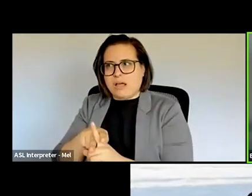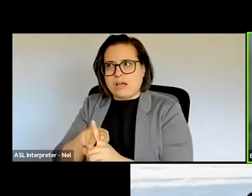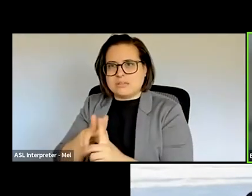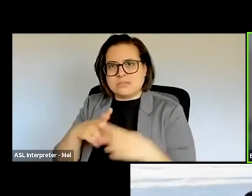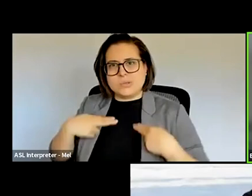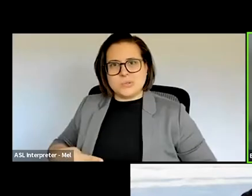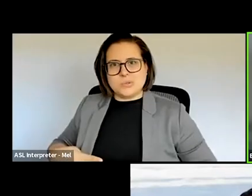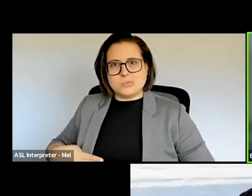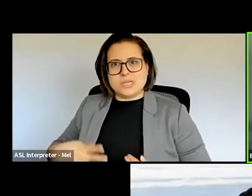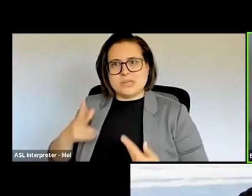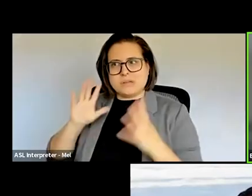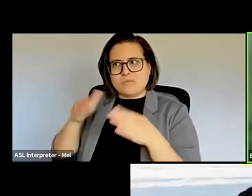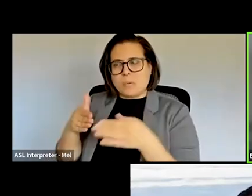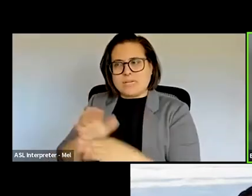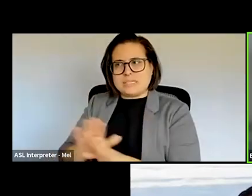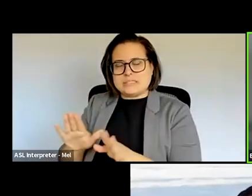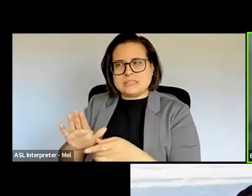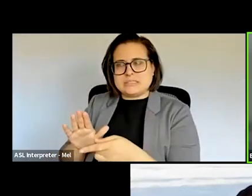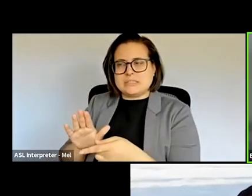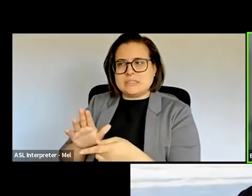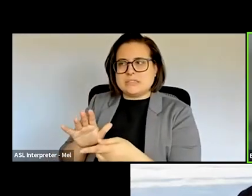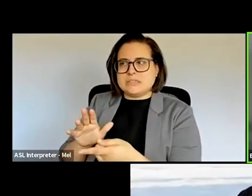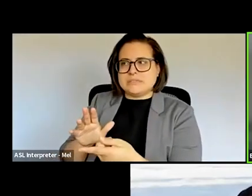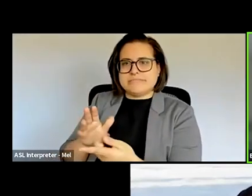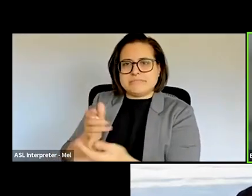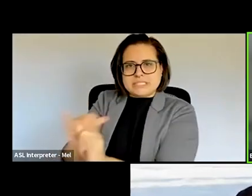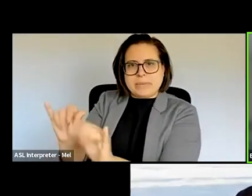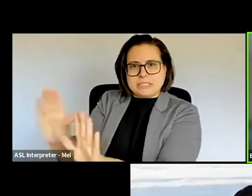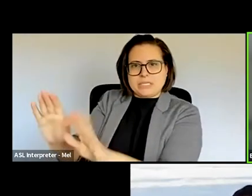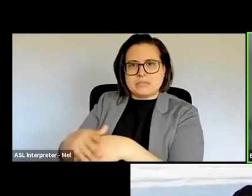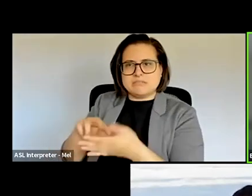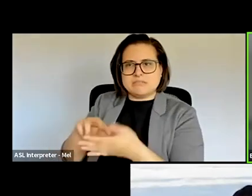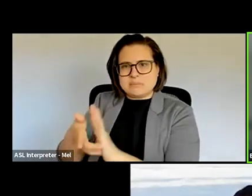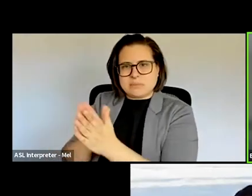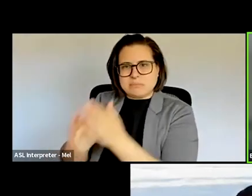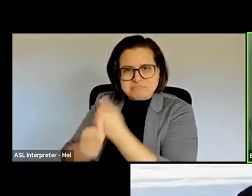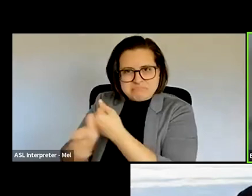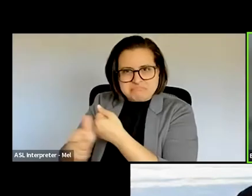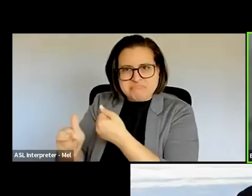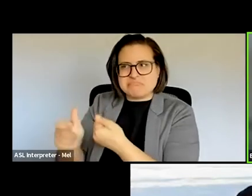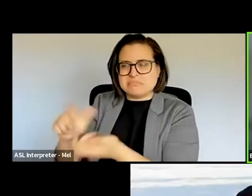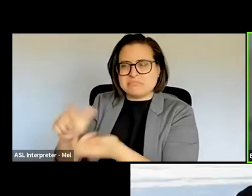of autonomous intelligence, leading it towards inefficient and harmful centralized architectures.